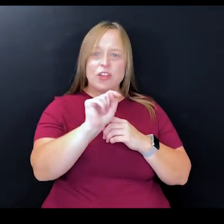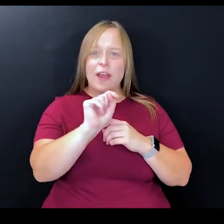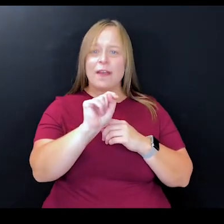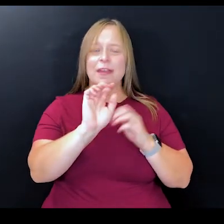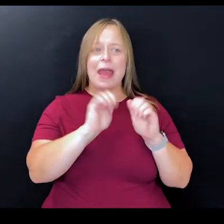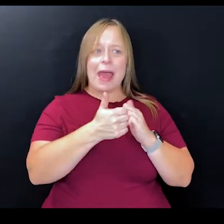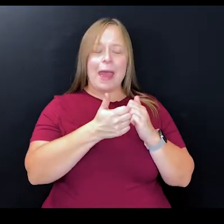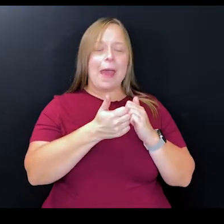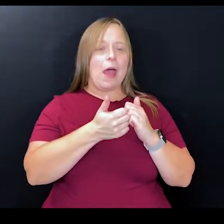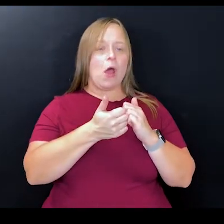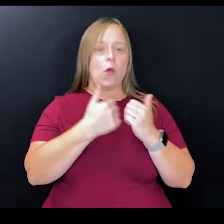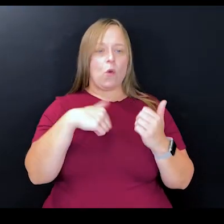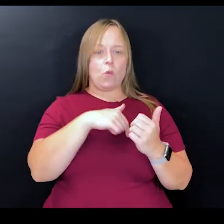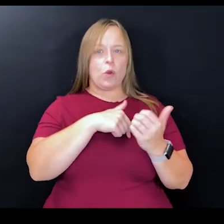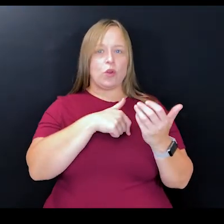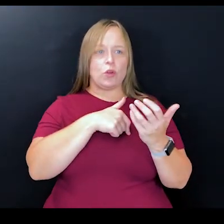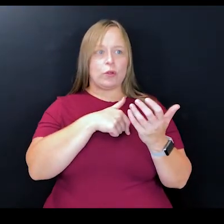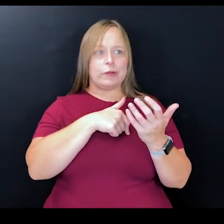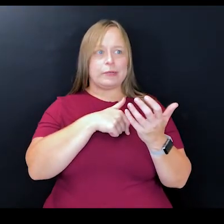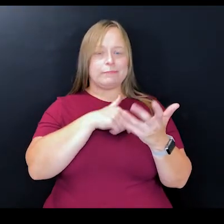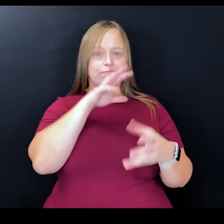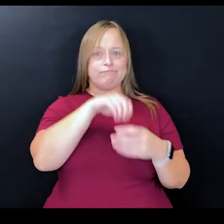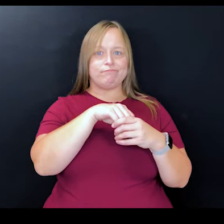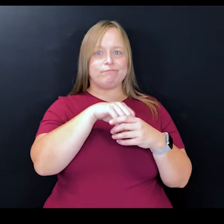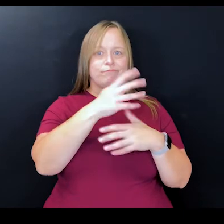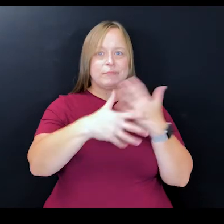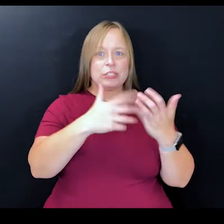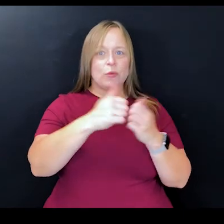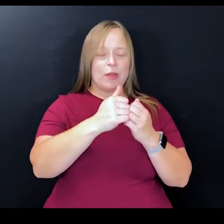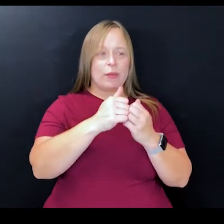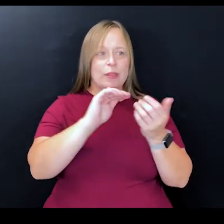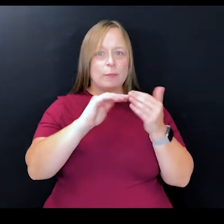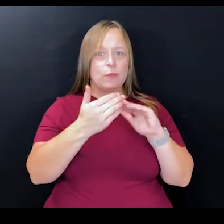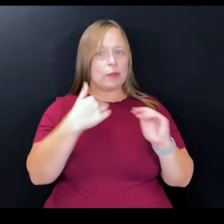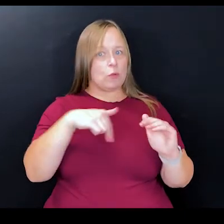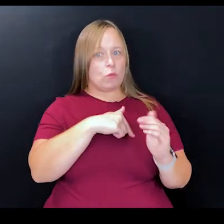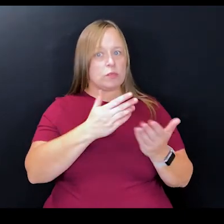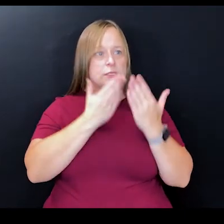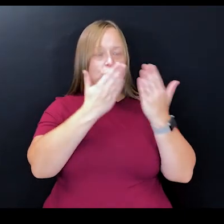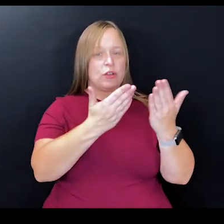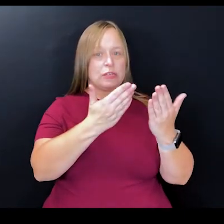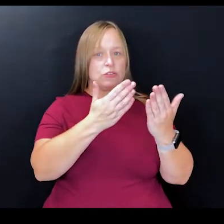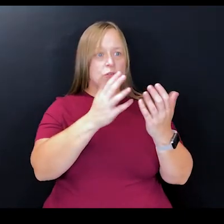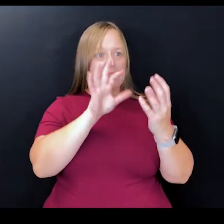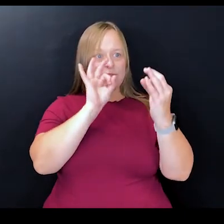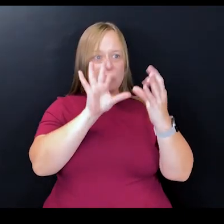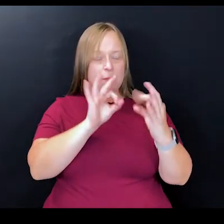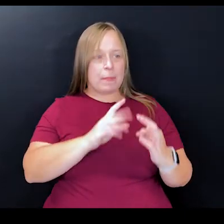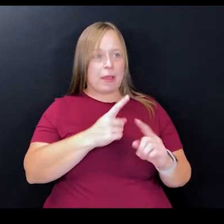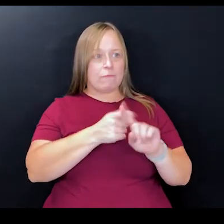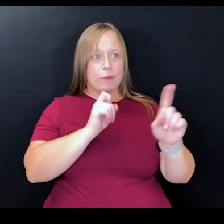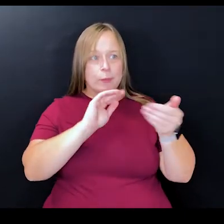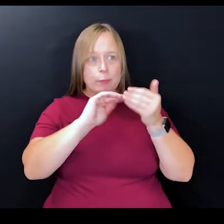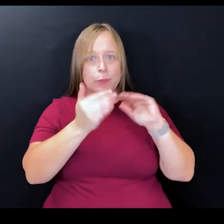and how we're going to really interact with the community on this. We're suggesting that you get feedback from the community.